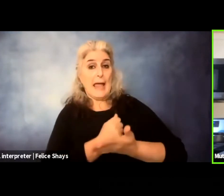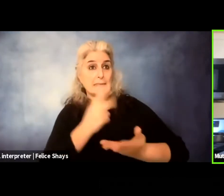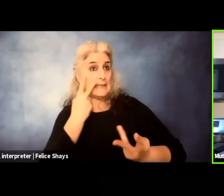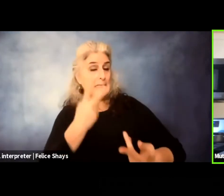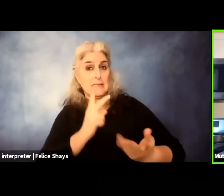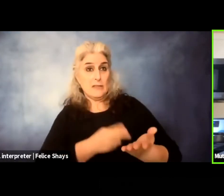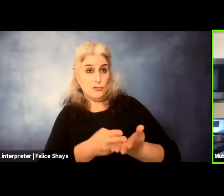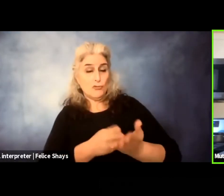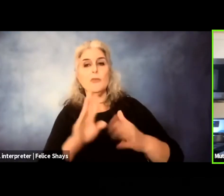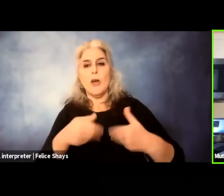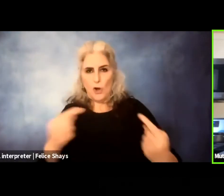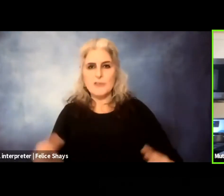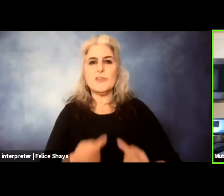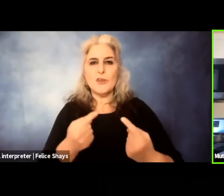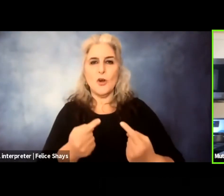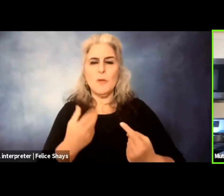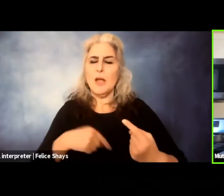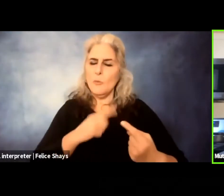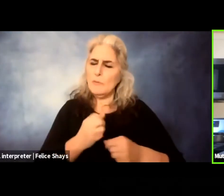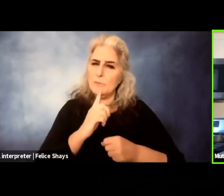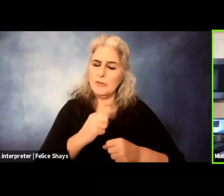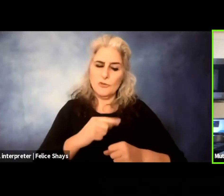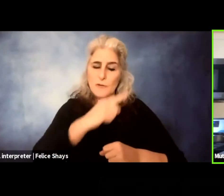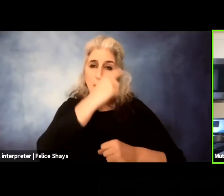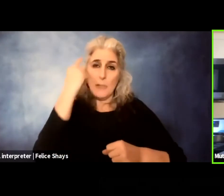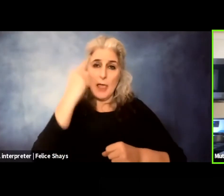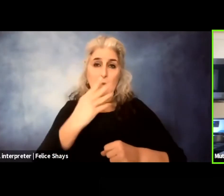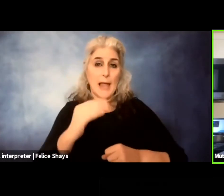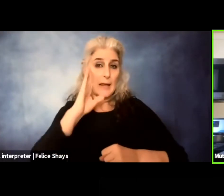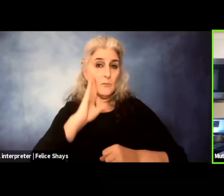And we want to make sure that Black and Brown communities can truly be who they are, not